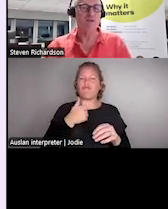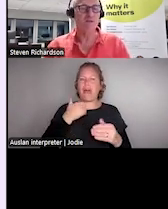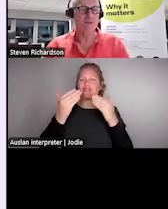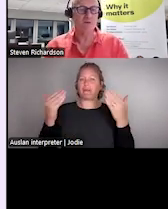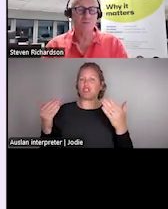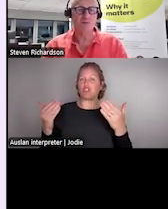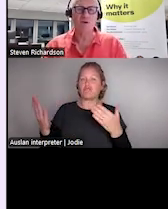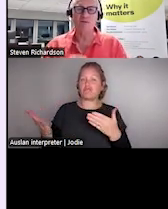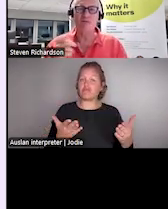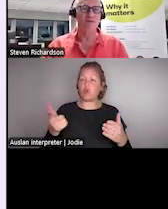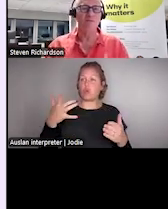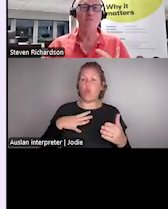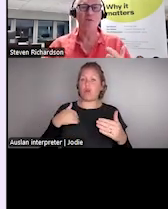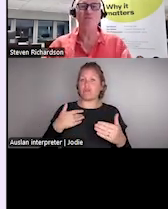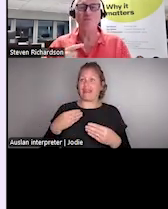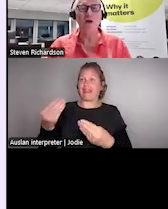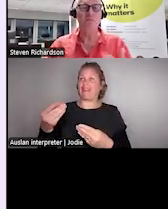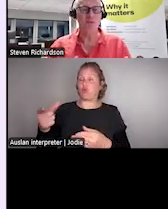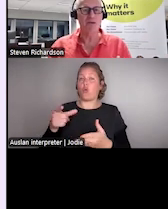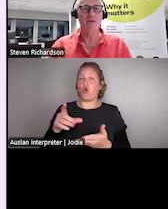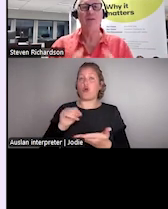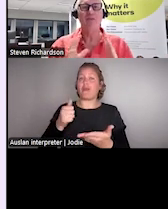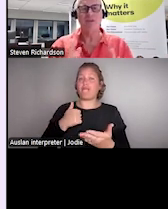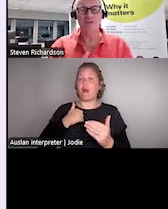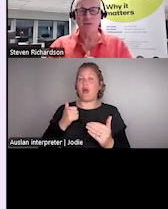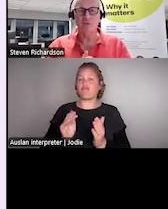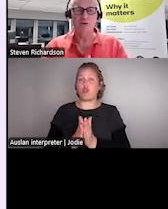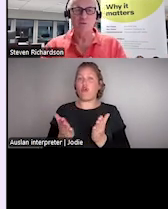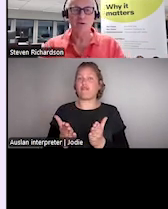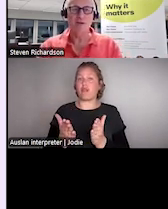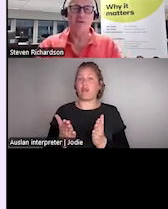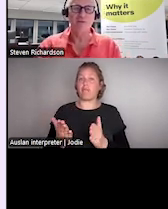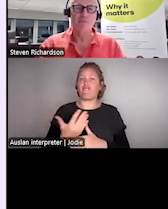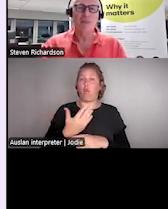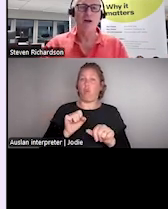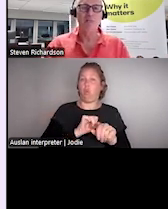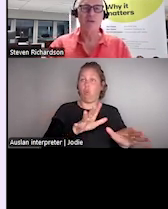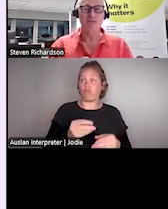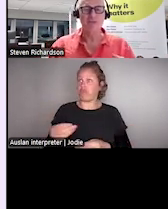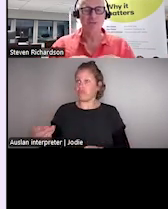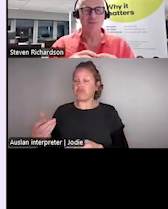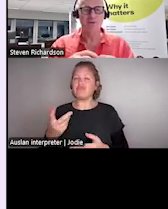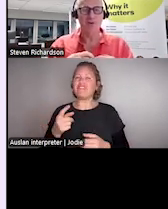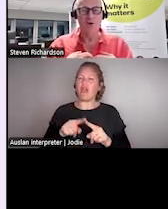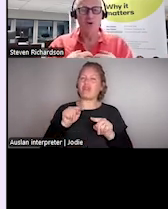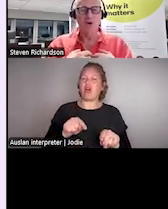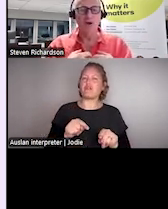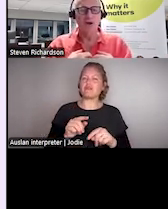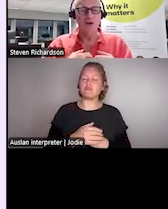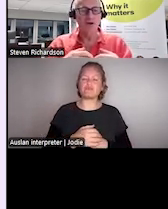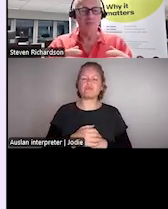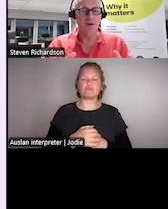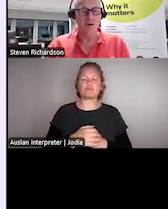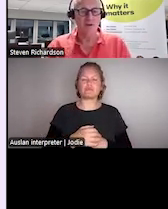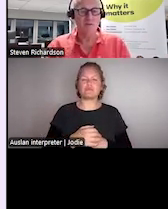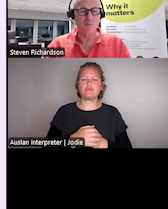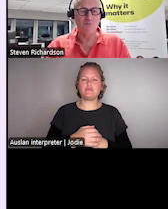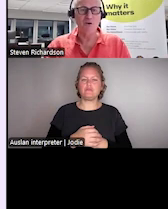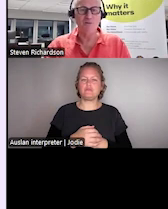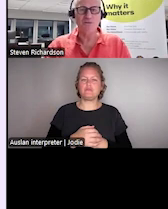an advanced copy of my novel? Whatever it is. The idea that you have got a group of donors